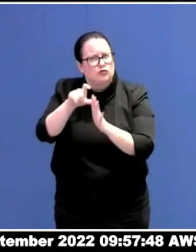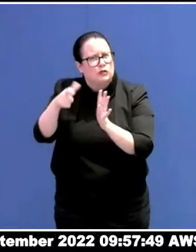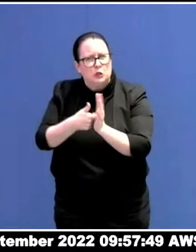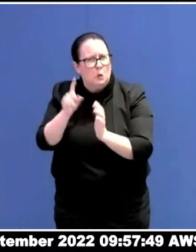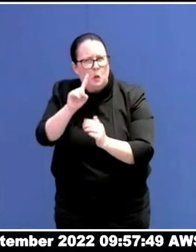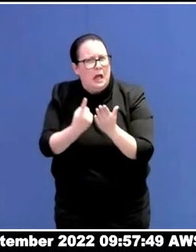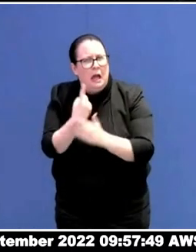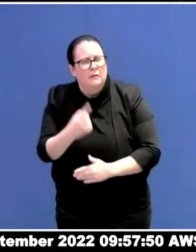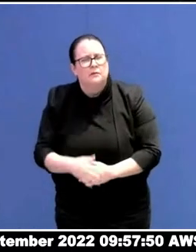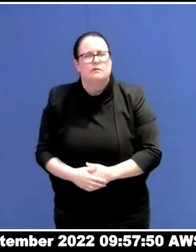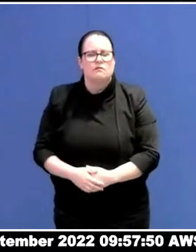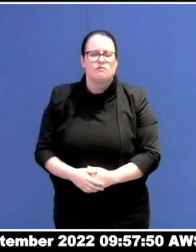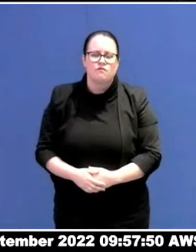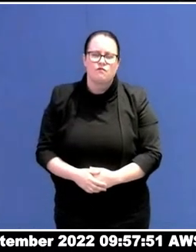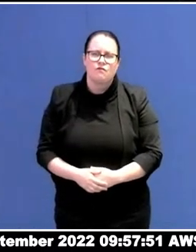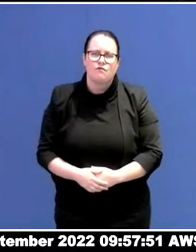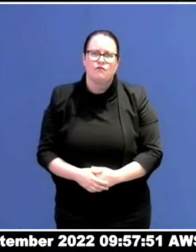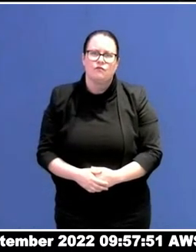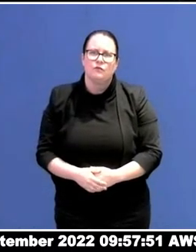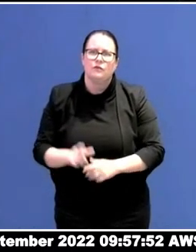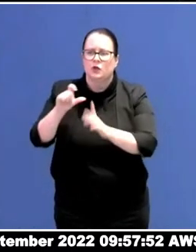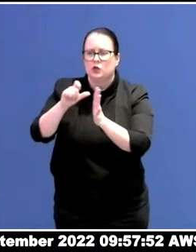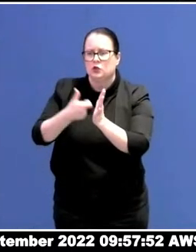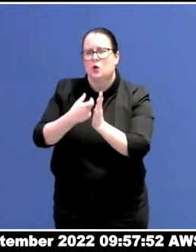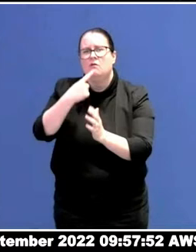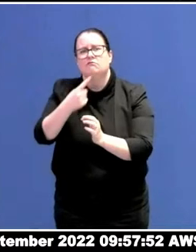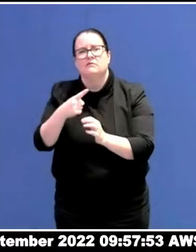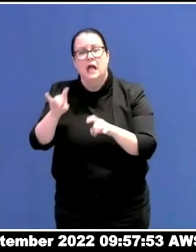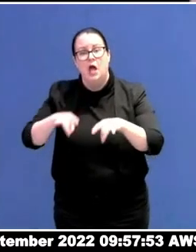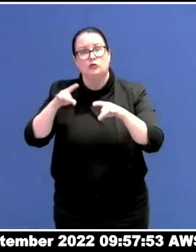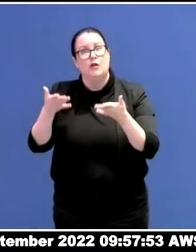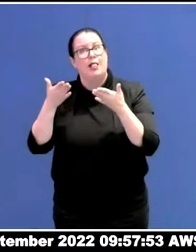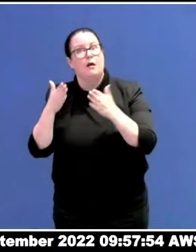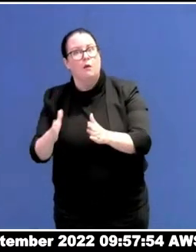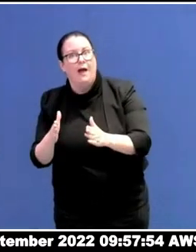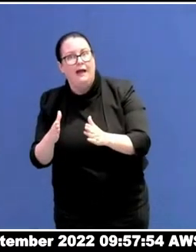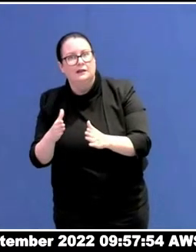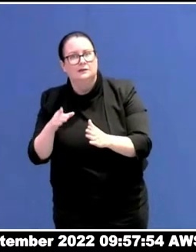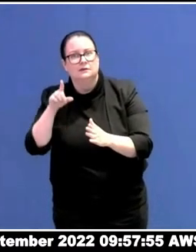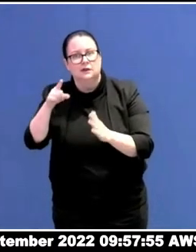We were informed that obviously in Australia, the medication that he was